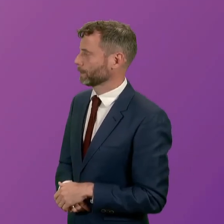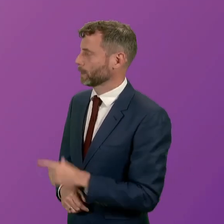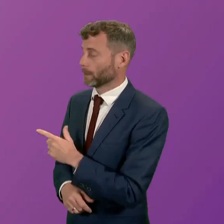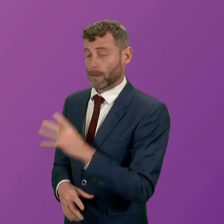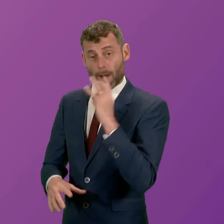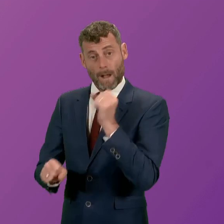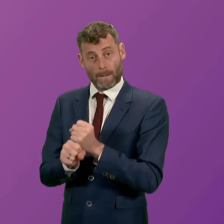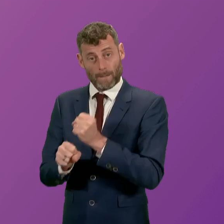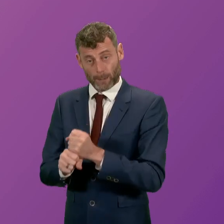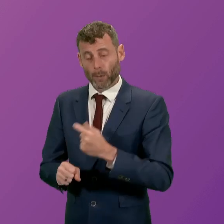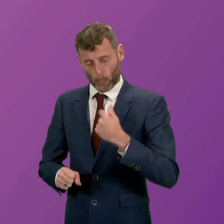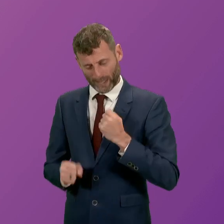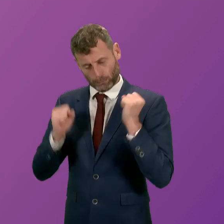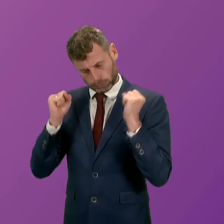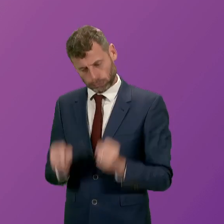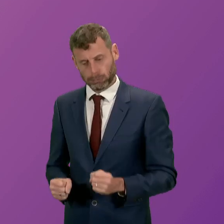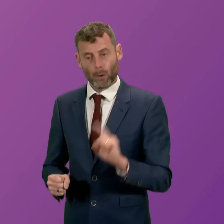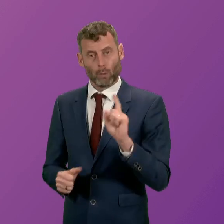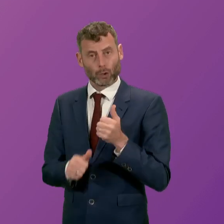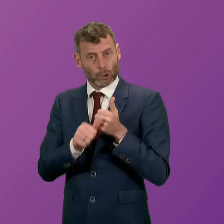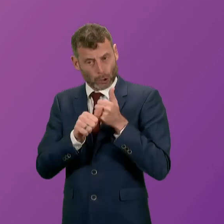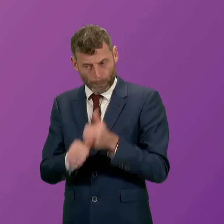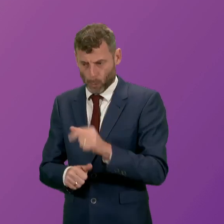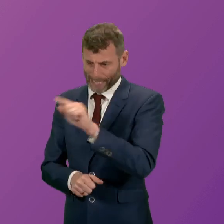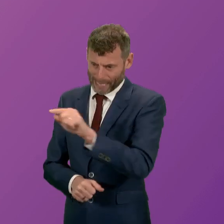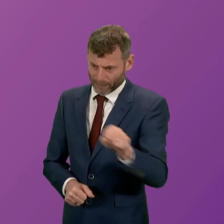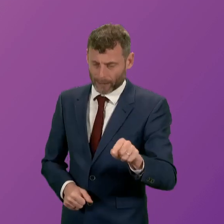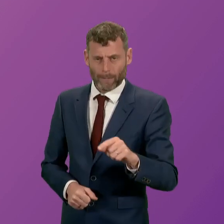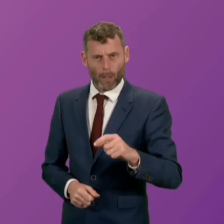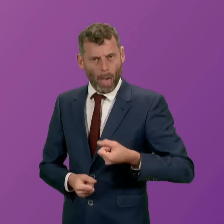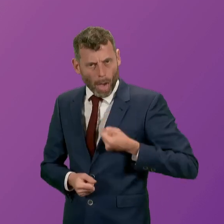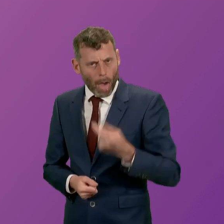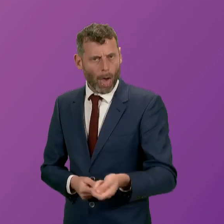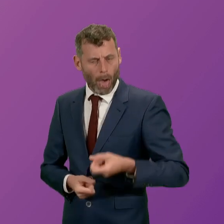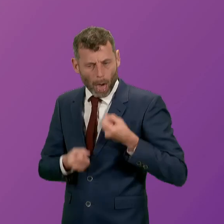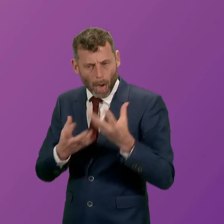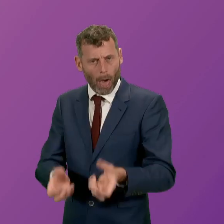The Government is committed to supporting individuals who face challenges in the cost